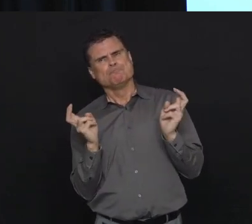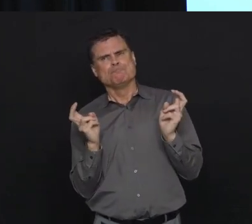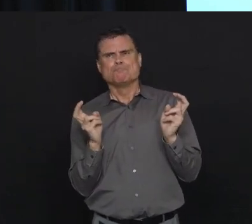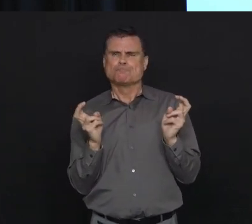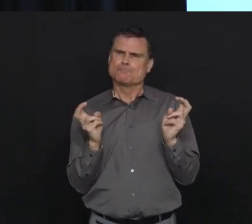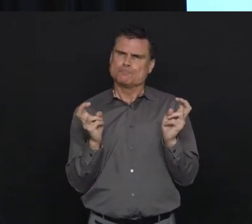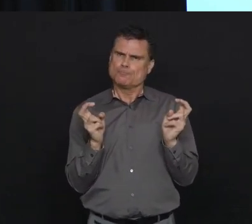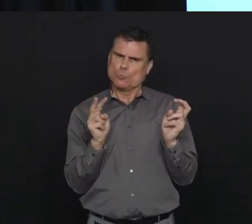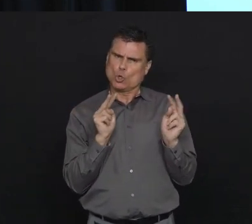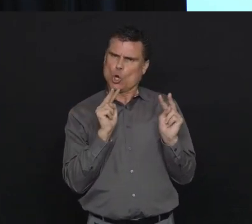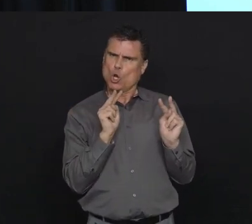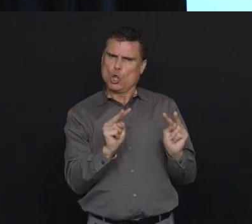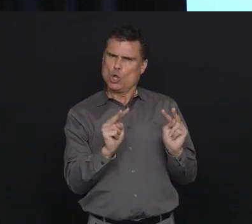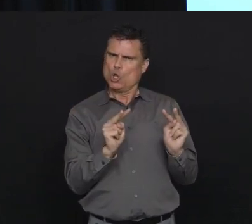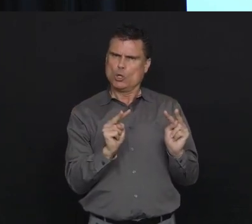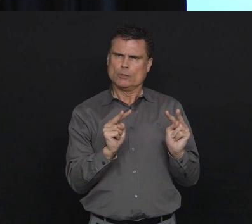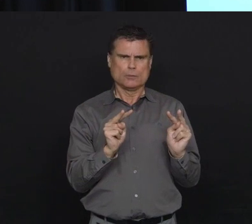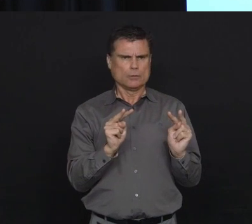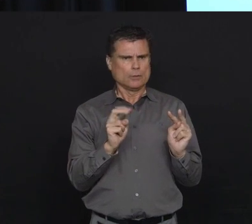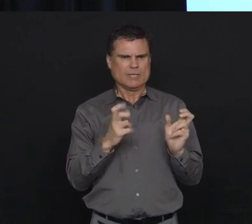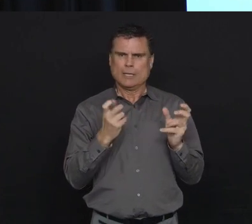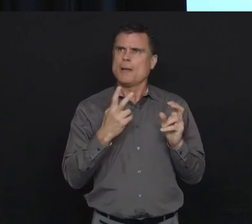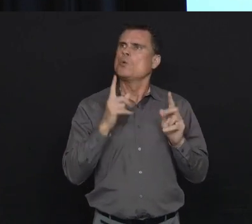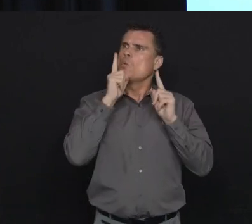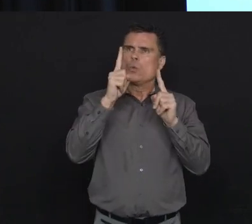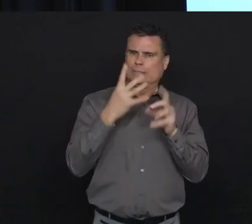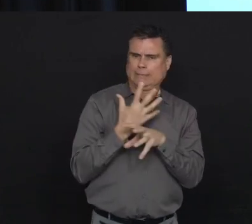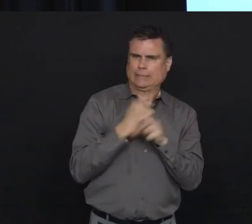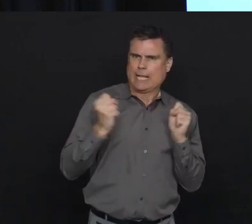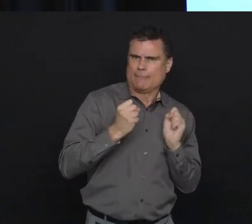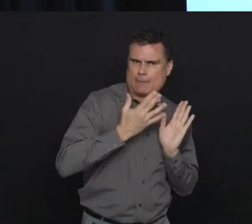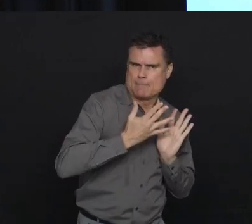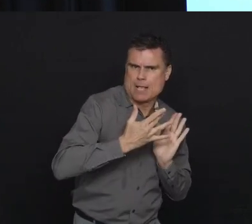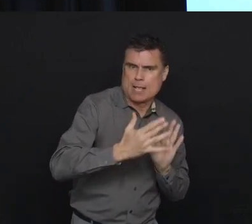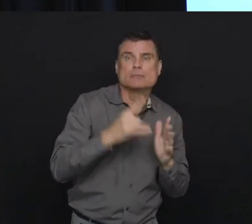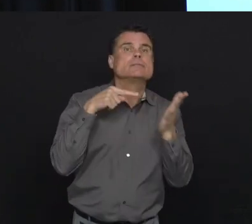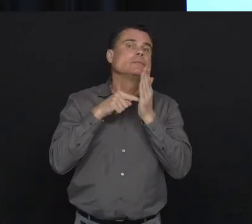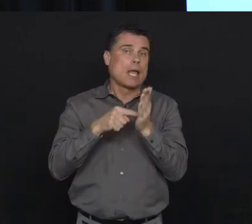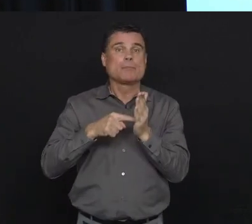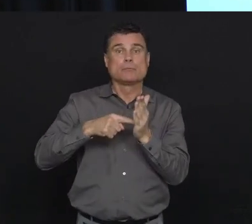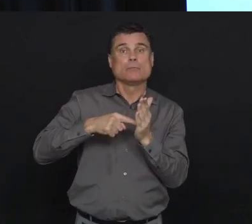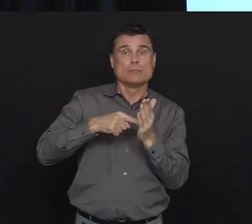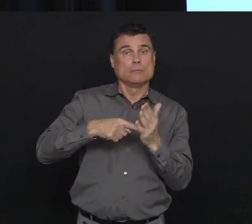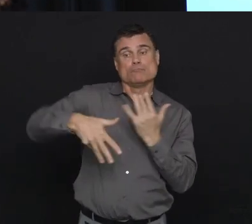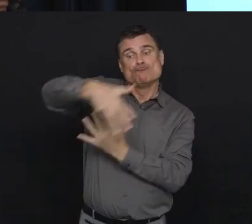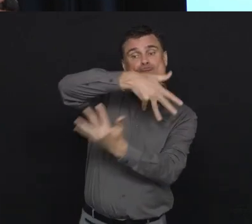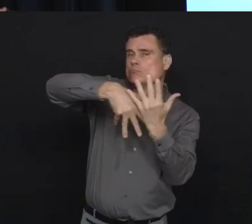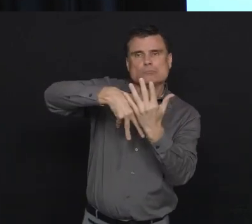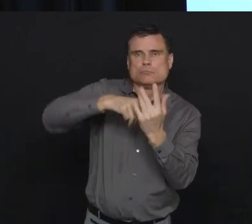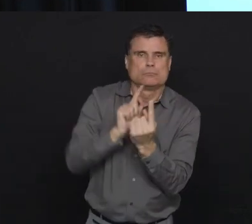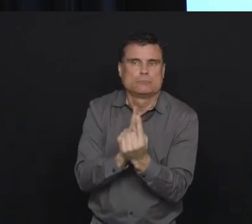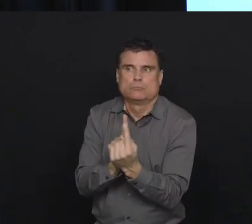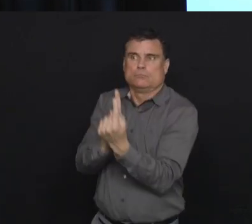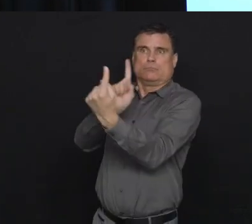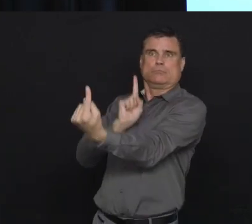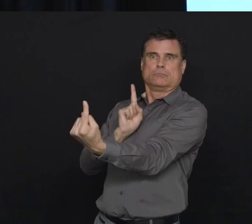social measures that we have been impacted in the last few weeks. I will walk through this slide in a little bit of